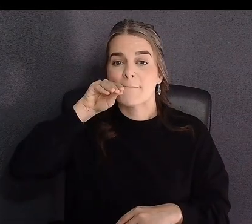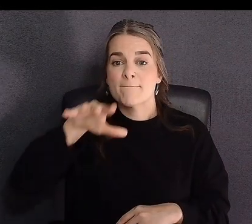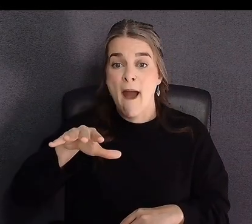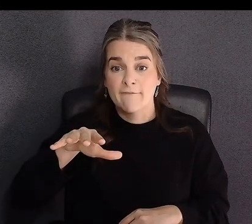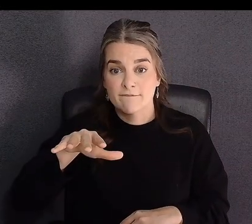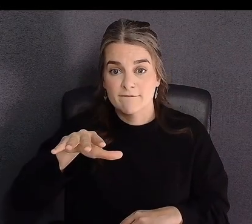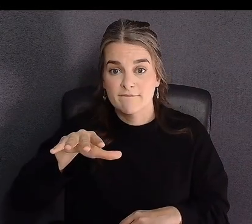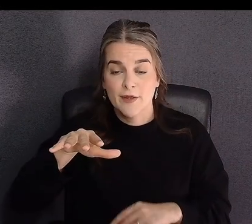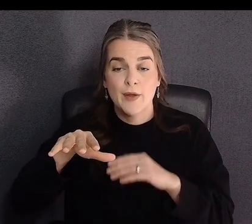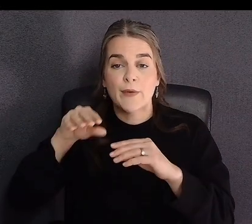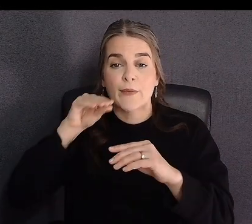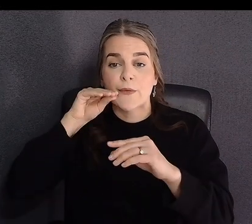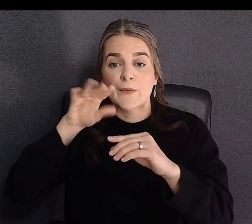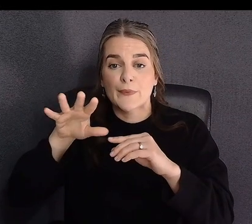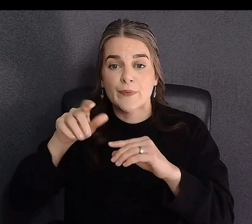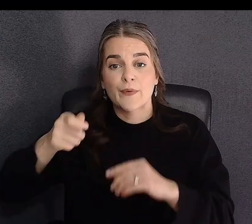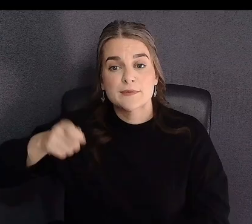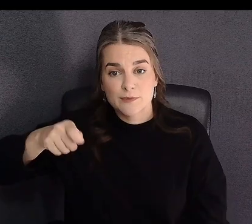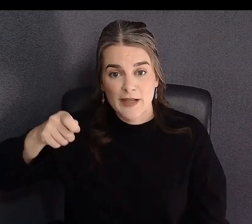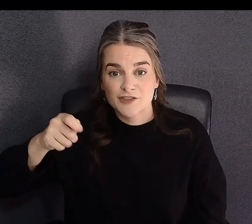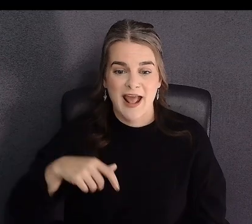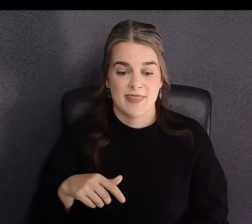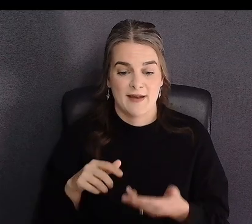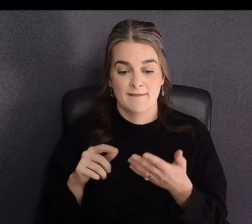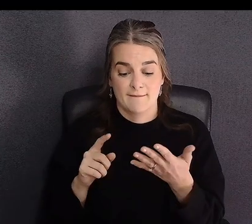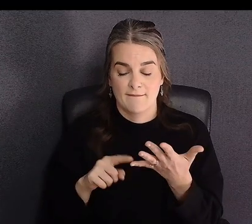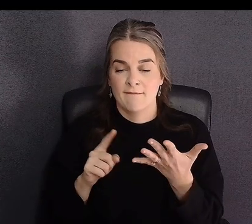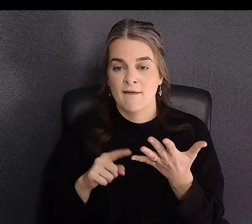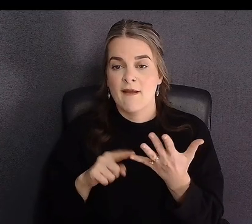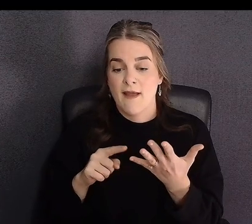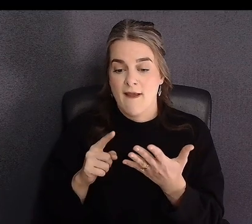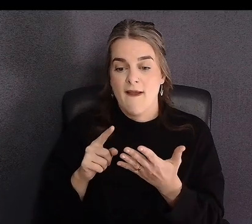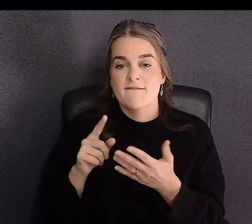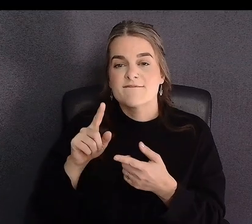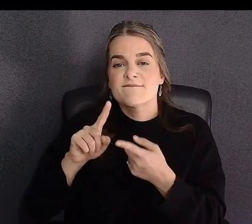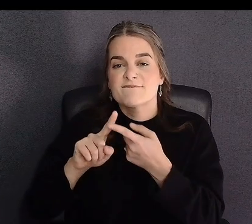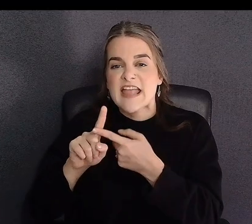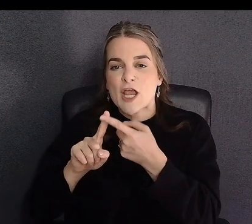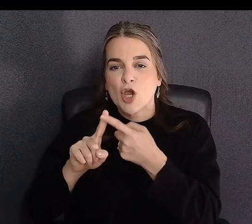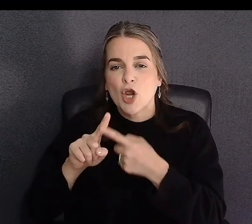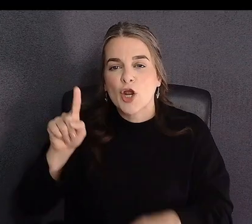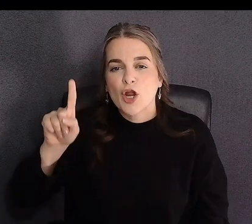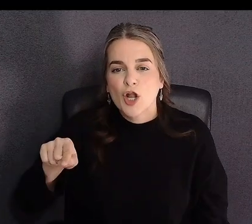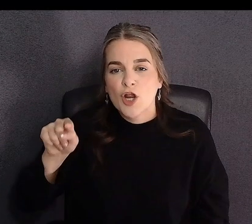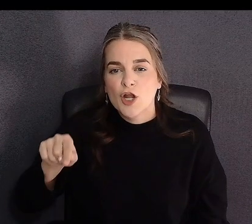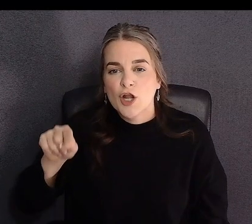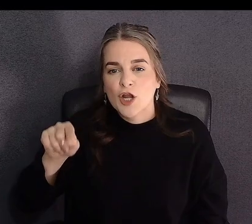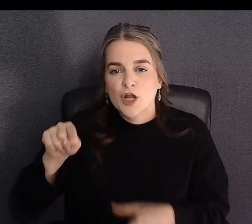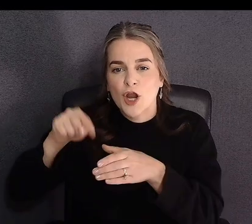A finger switch, a clicker, if you have just a little bit of a digit movement. They I'll just click up into it.